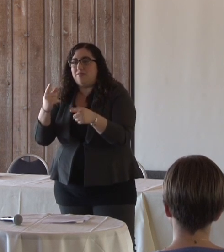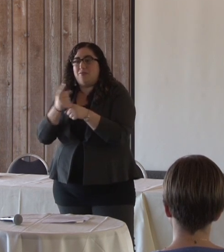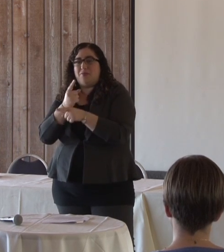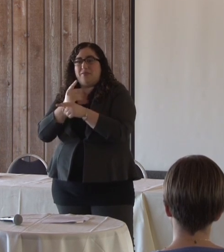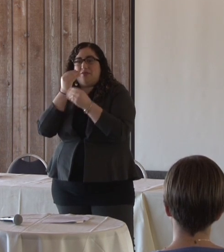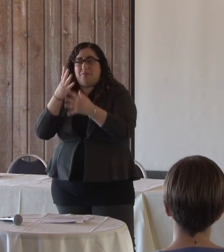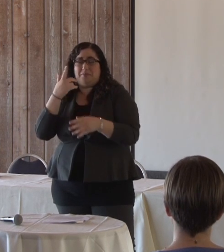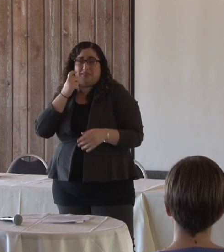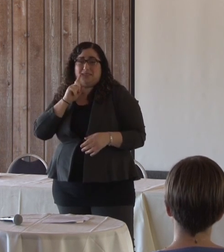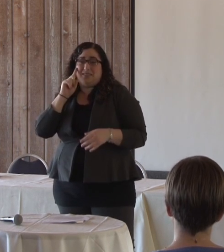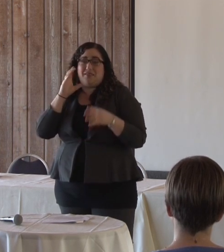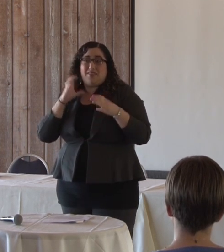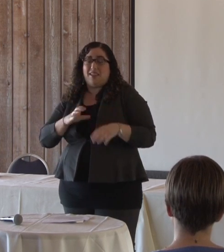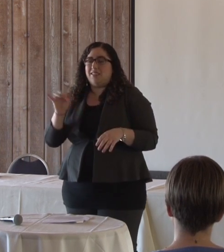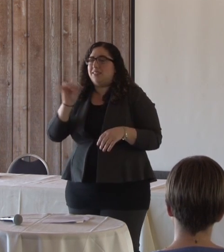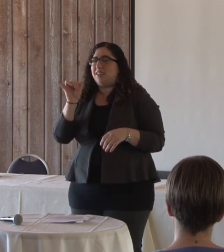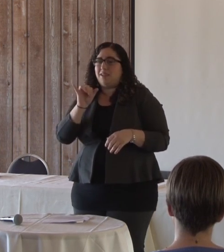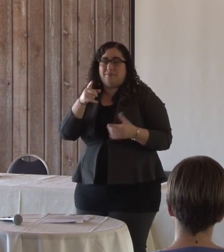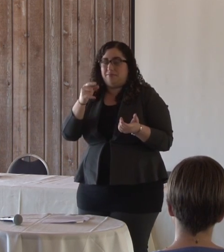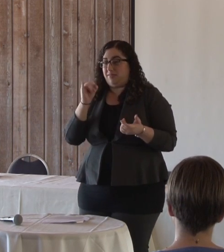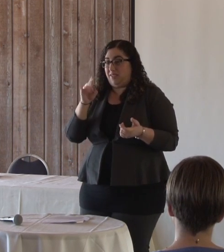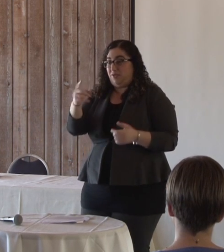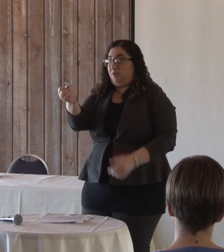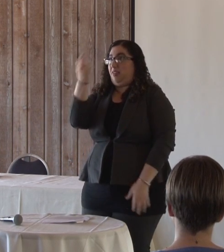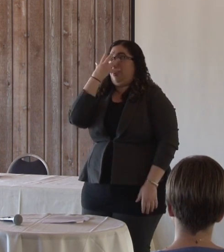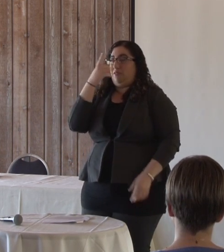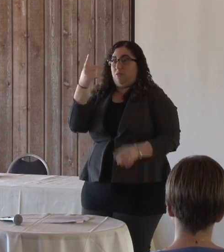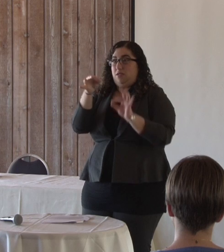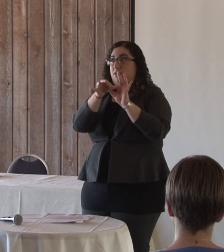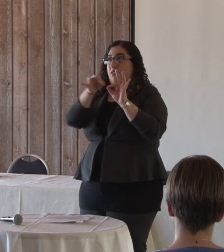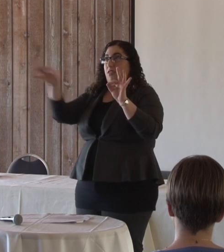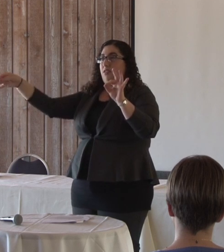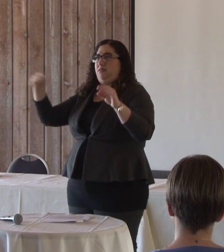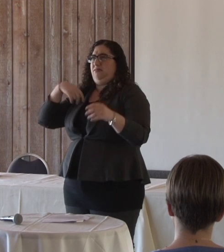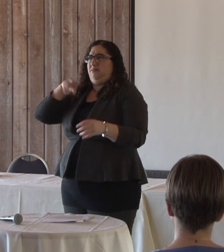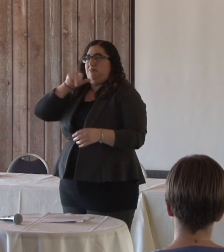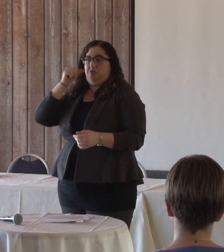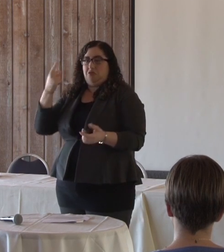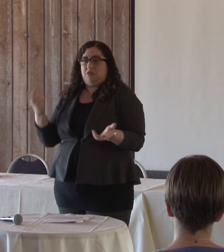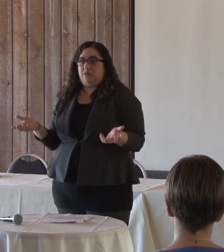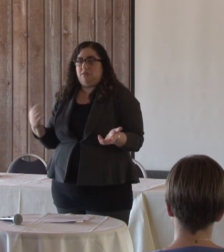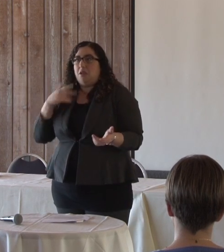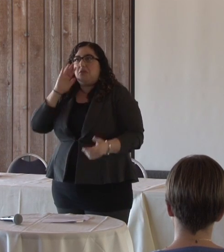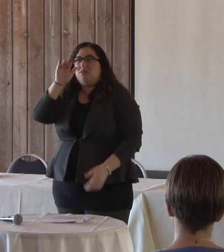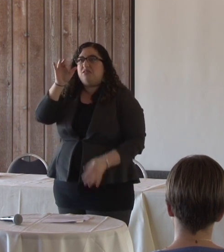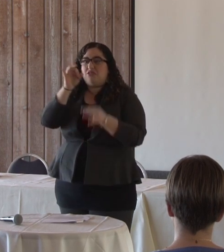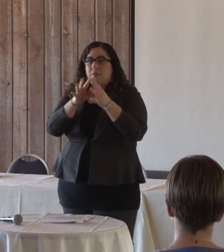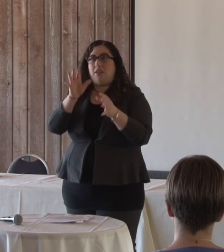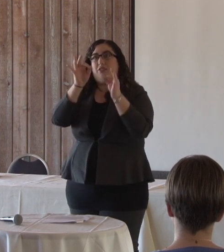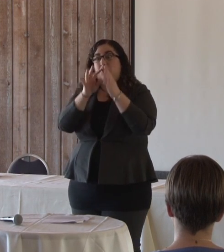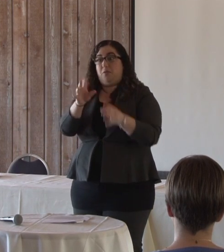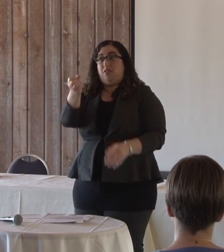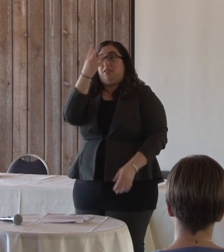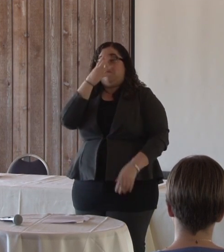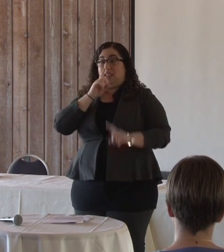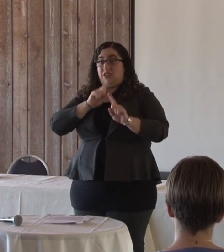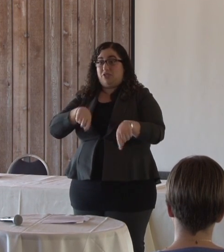what you're talking about. If you say DRC explain it means Disability Rights California. Because if you're just throwing acronyms at a Deaf